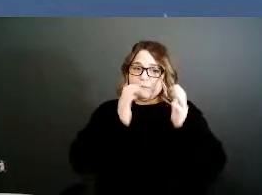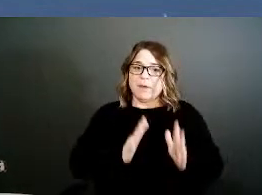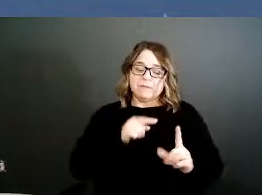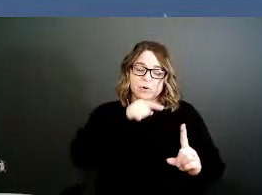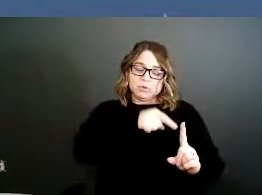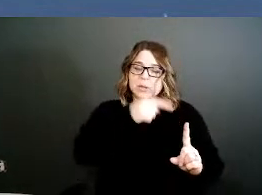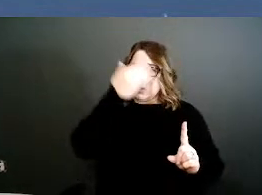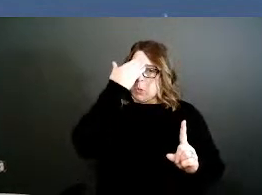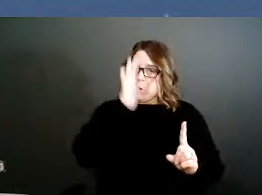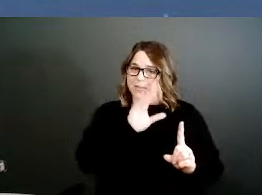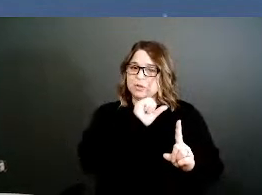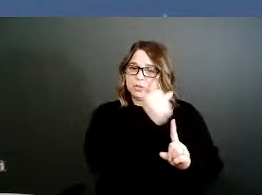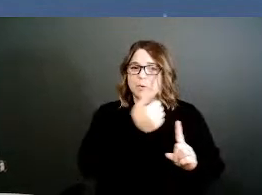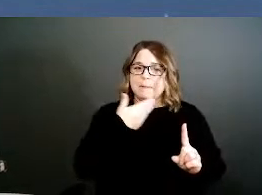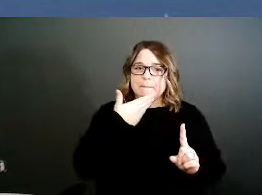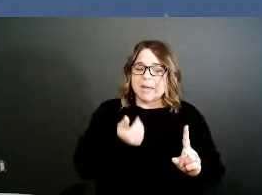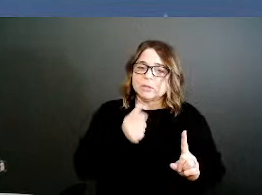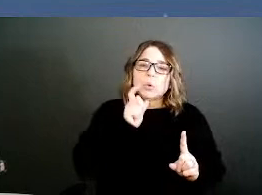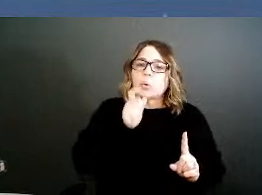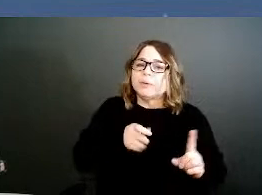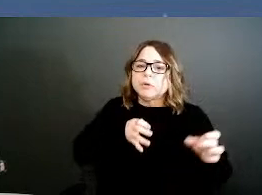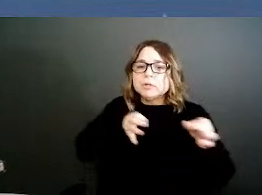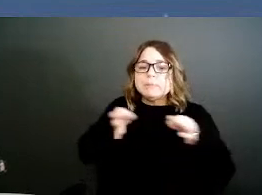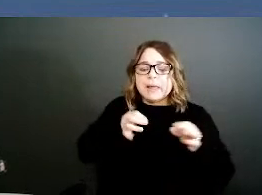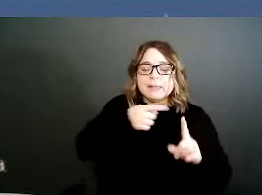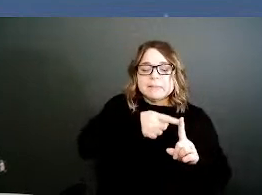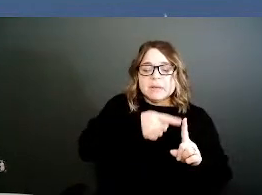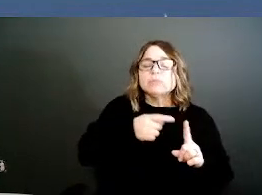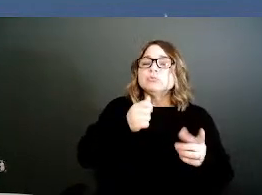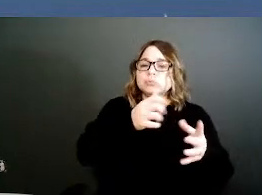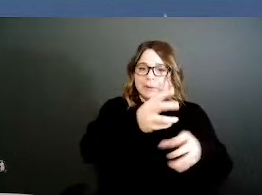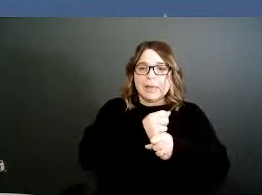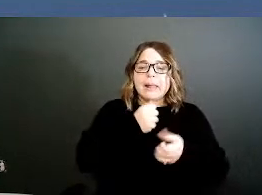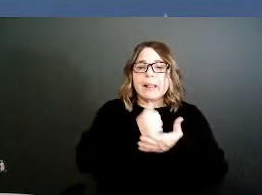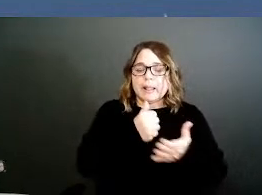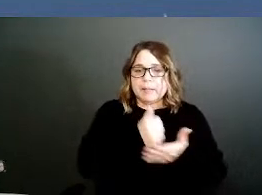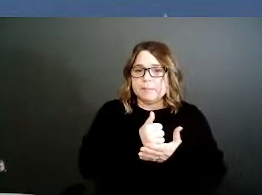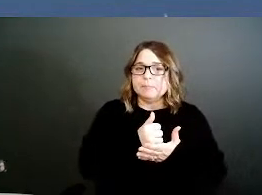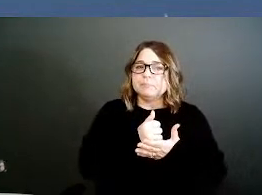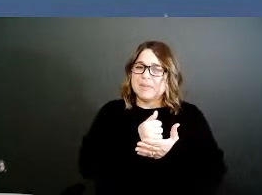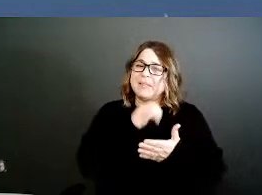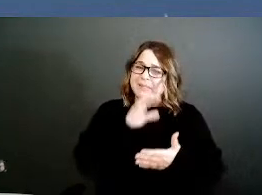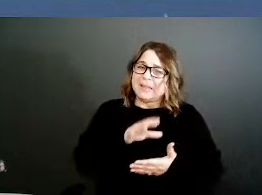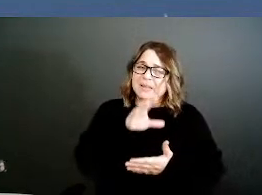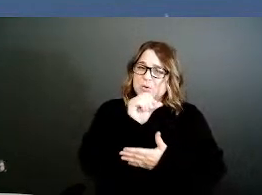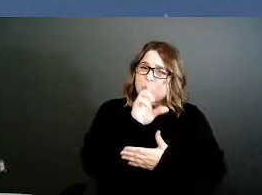AND SHOULD NOT HAVE TO EXPLAIN THEMSELVES TO GET HELP. THIS IS A CORE PRACTICE OF TRAUMA-INFORMED SURVIVOR-CENTERED CARE.